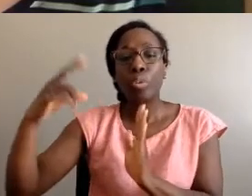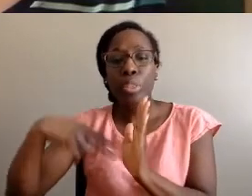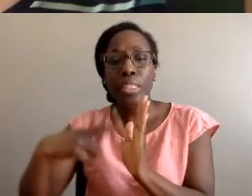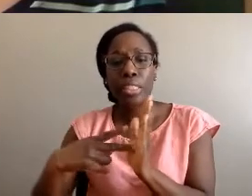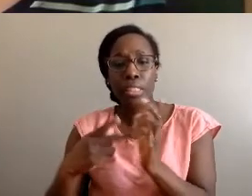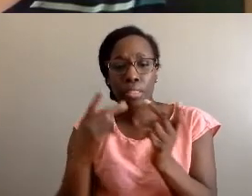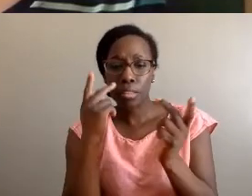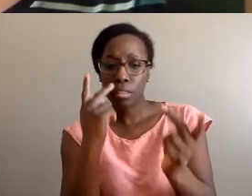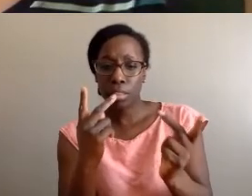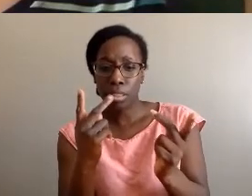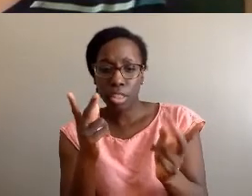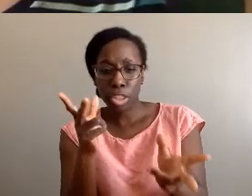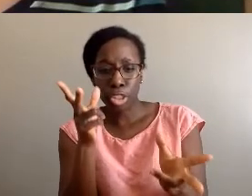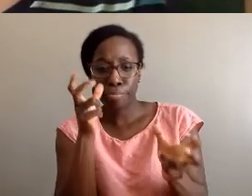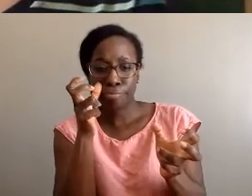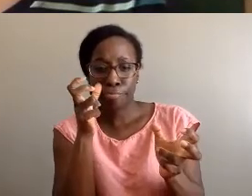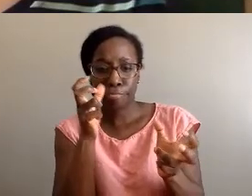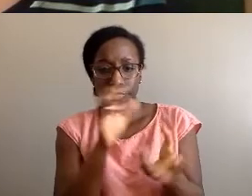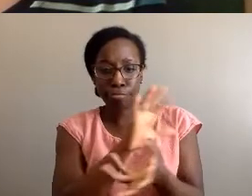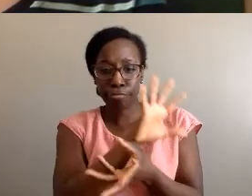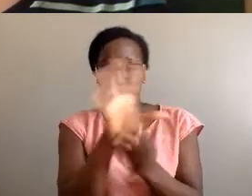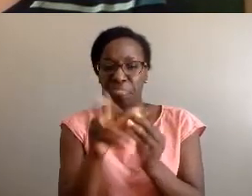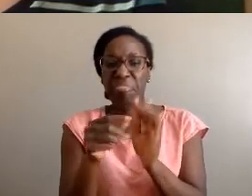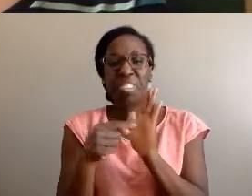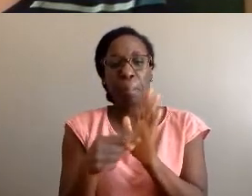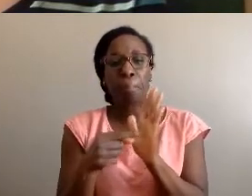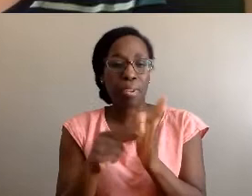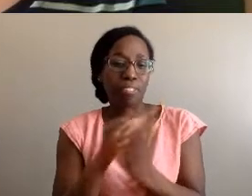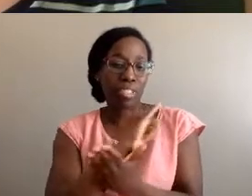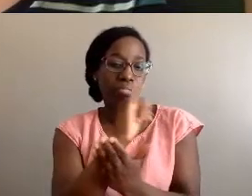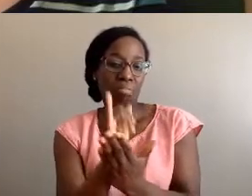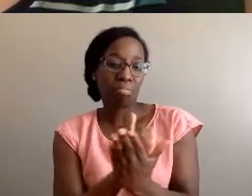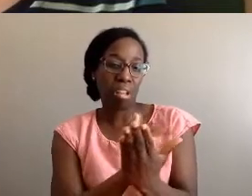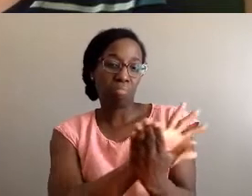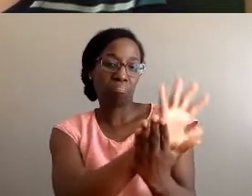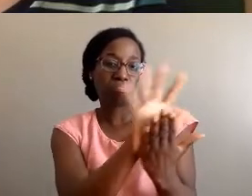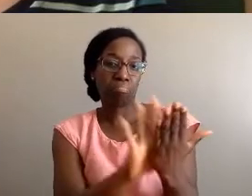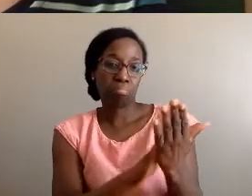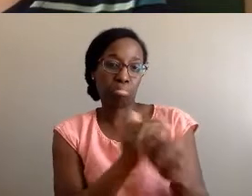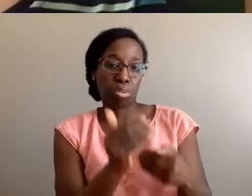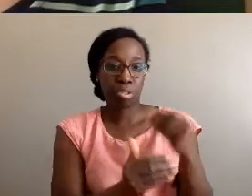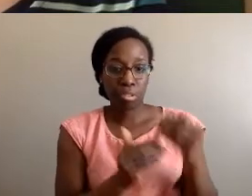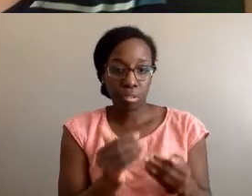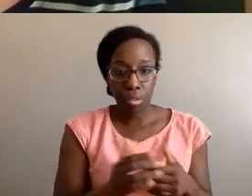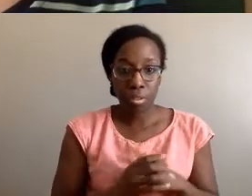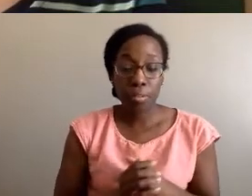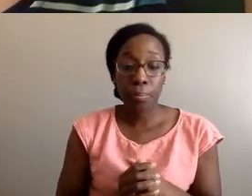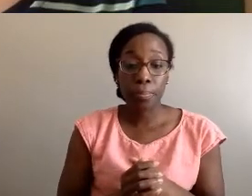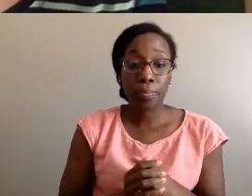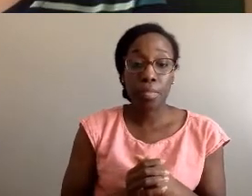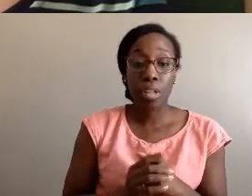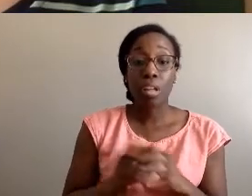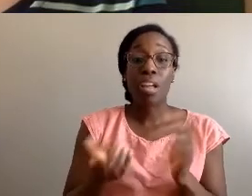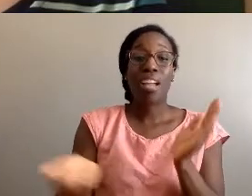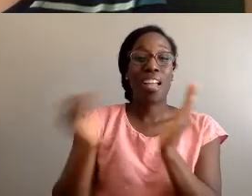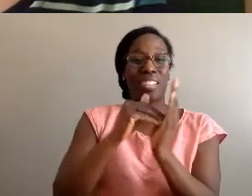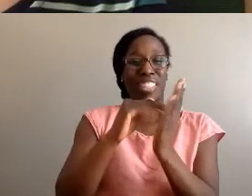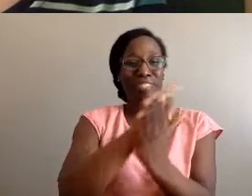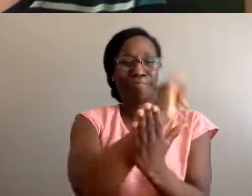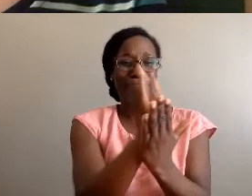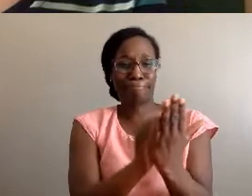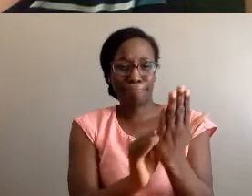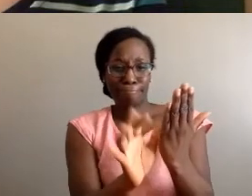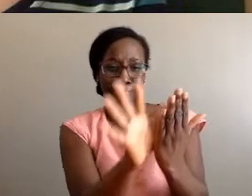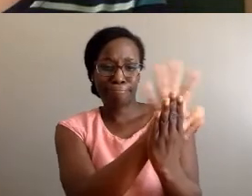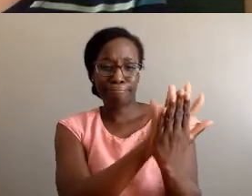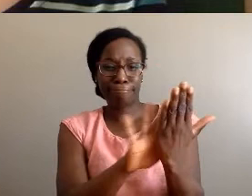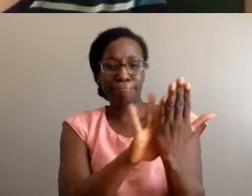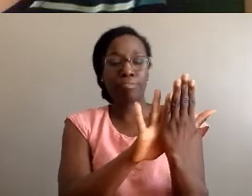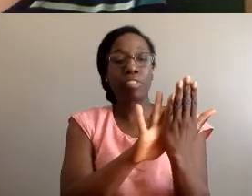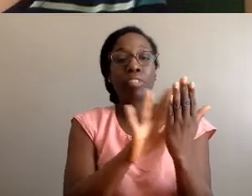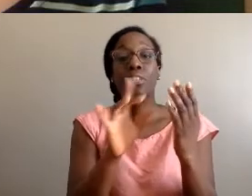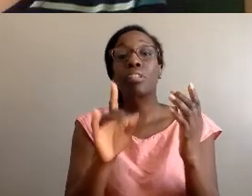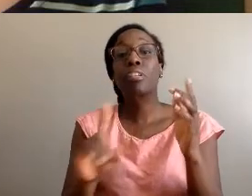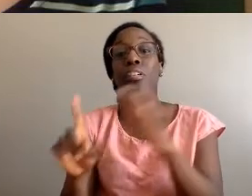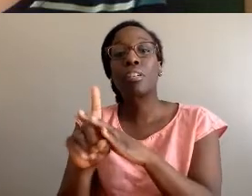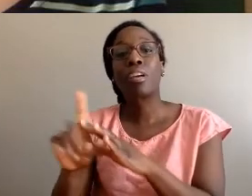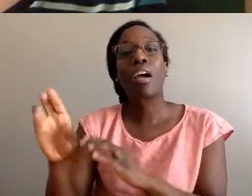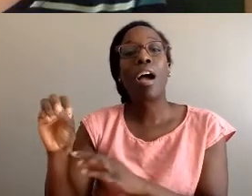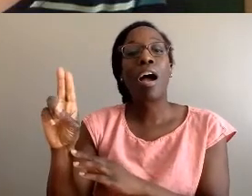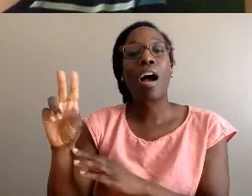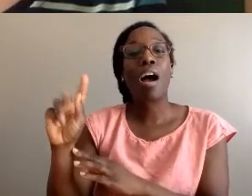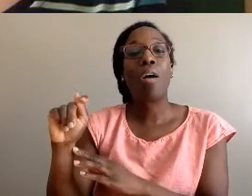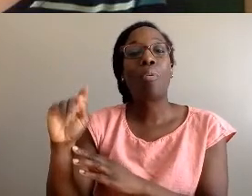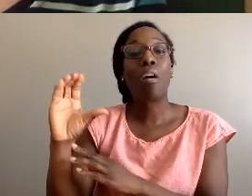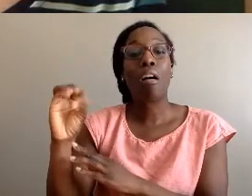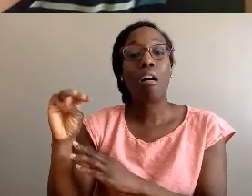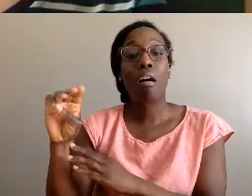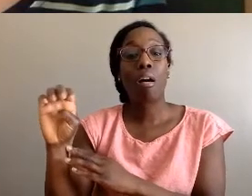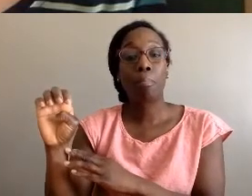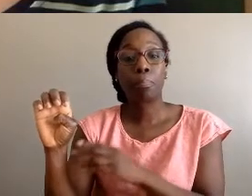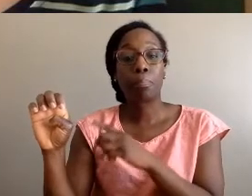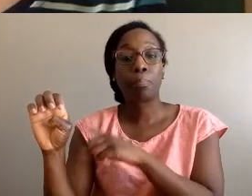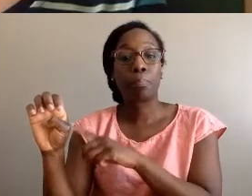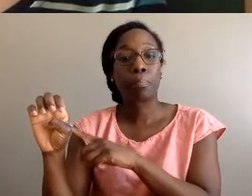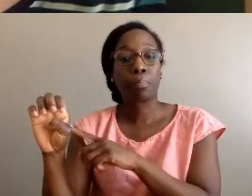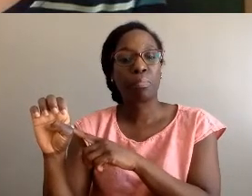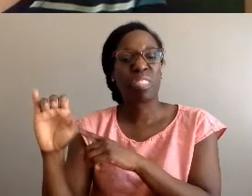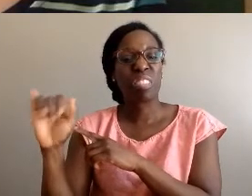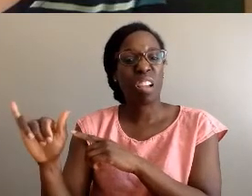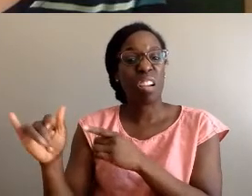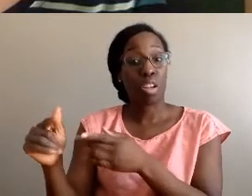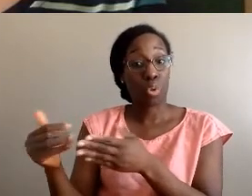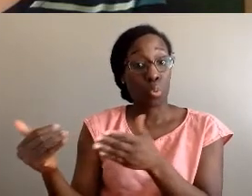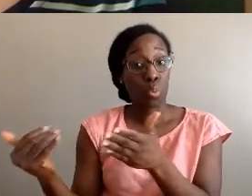seeing, reading or manipulating, and the like. And Redesigned: the new or transformed meaning.